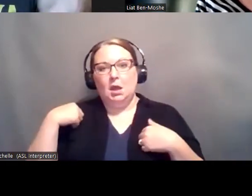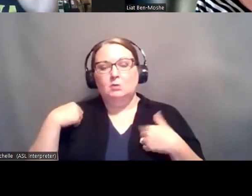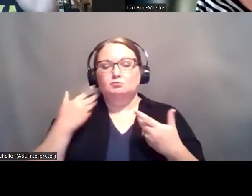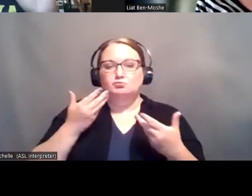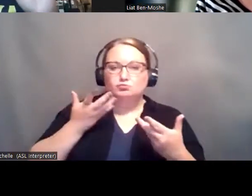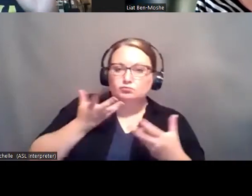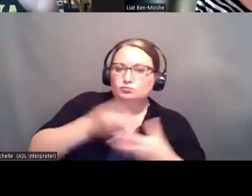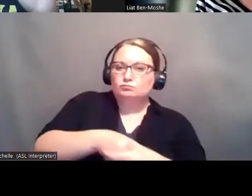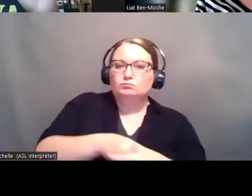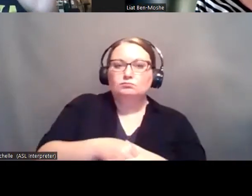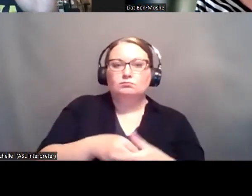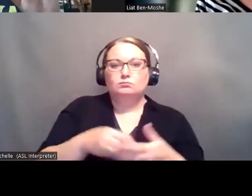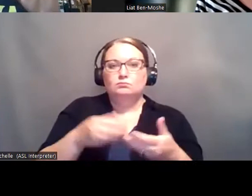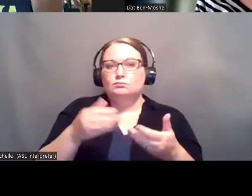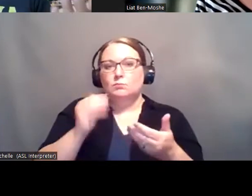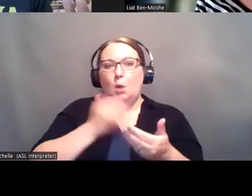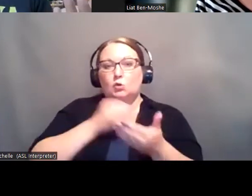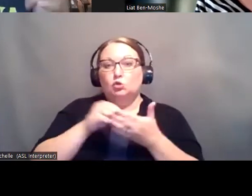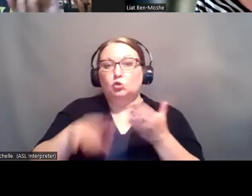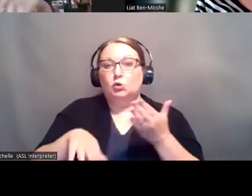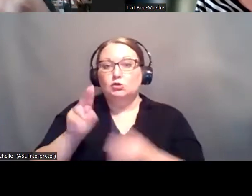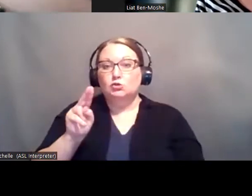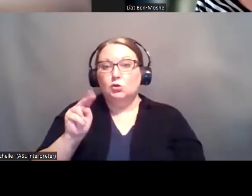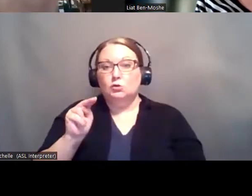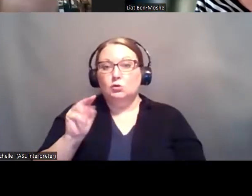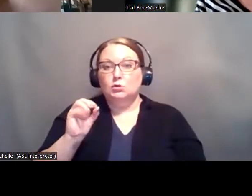in our student union at Coffman.